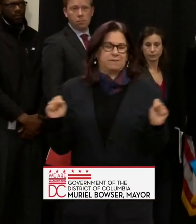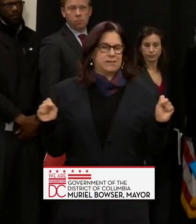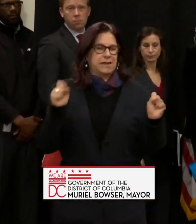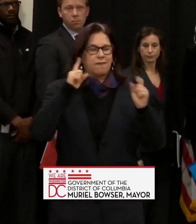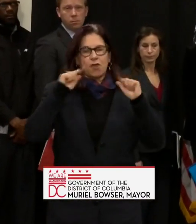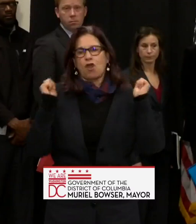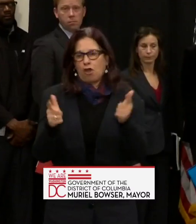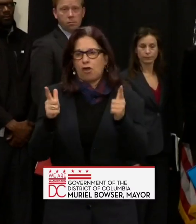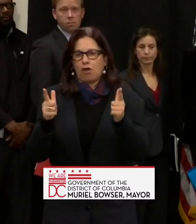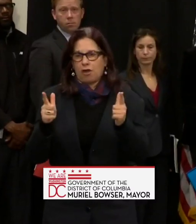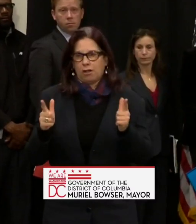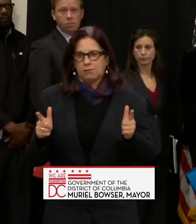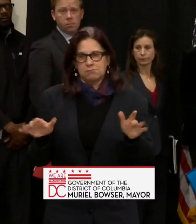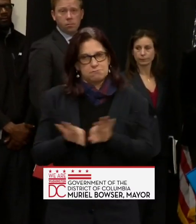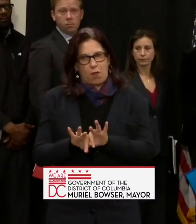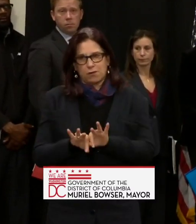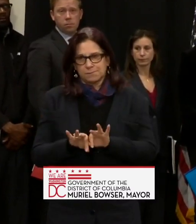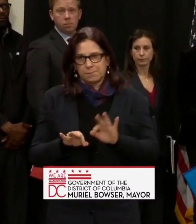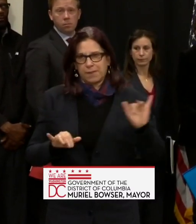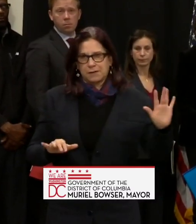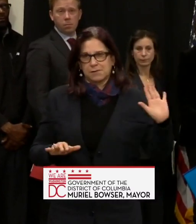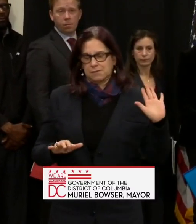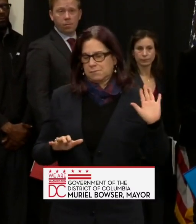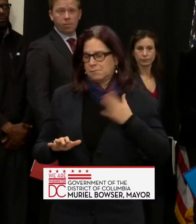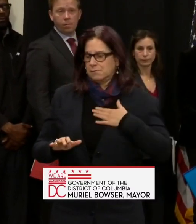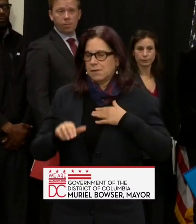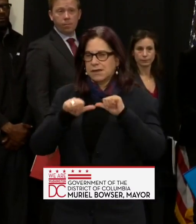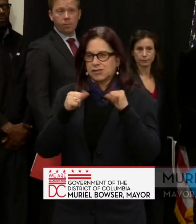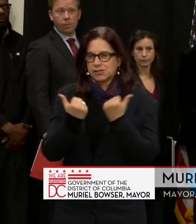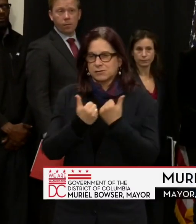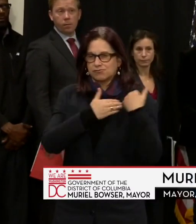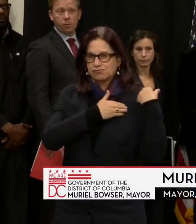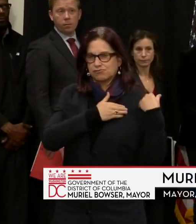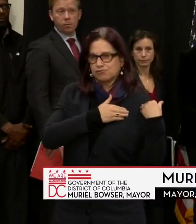AND THAT IS HOW OUR AGENCIES WILL RESPOND.